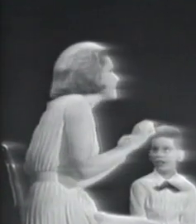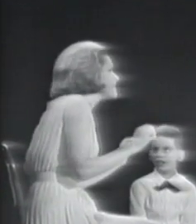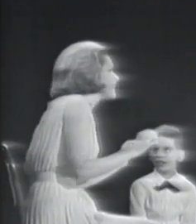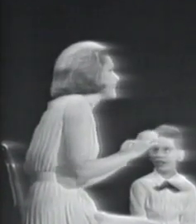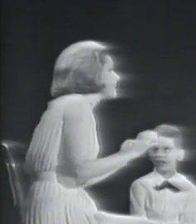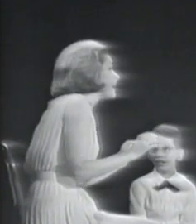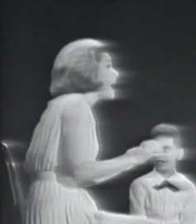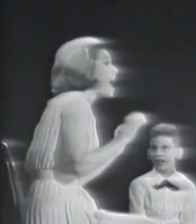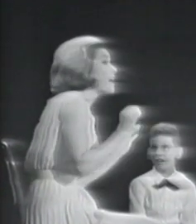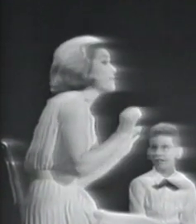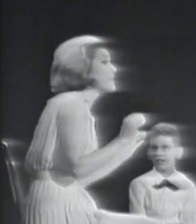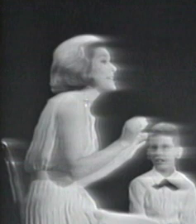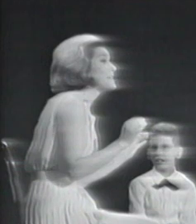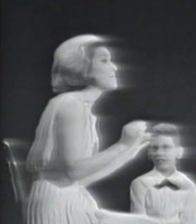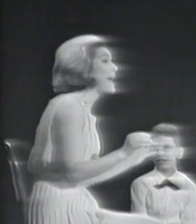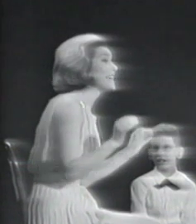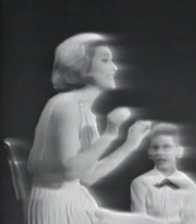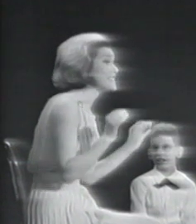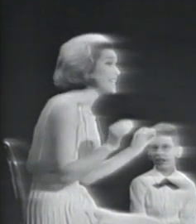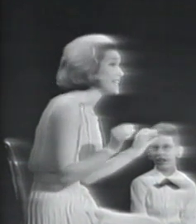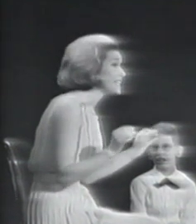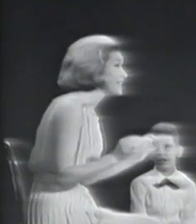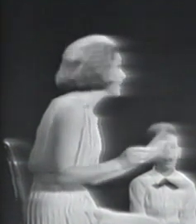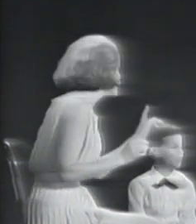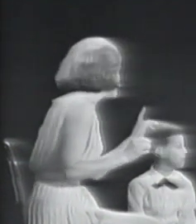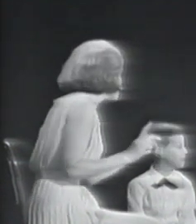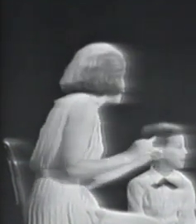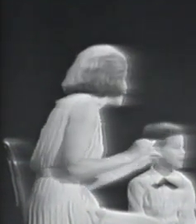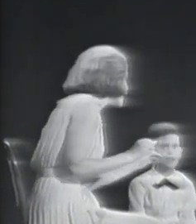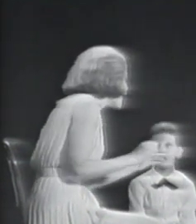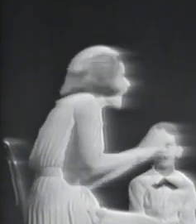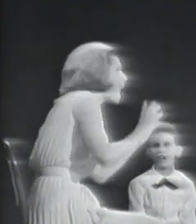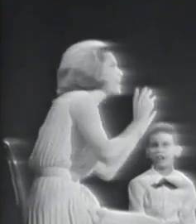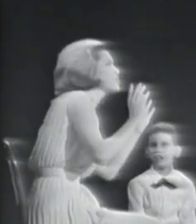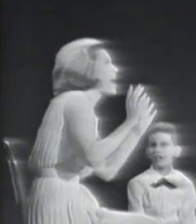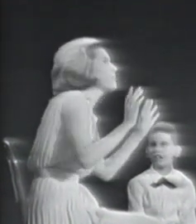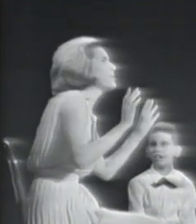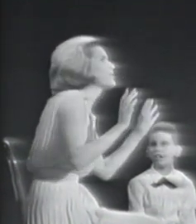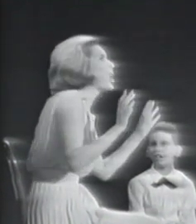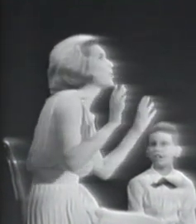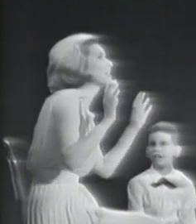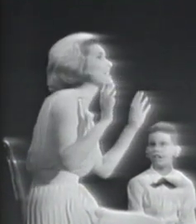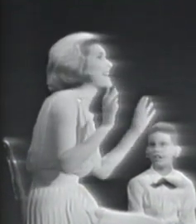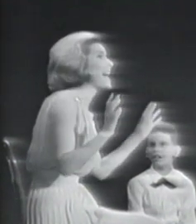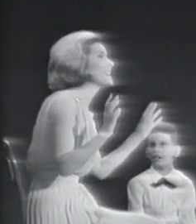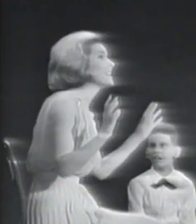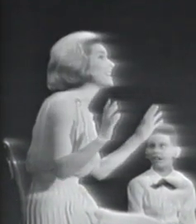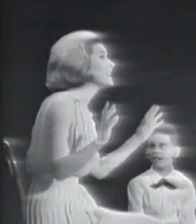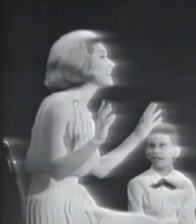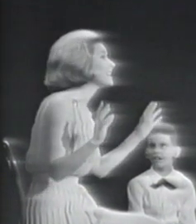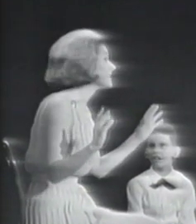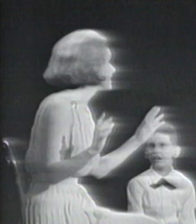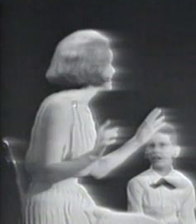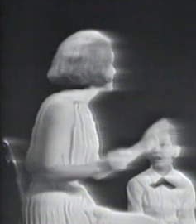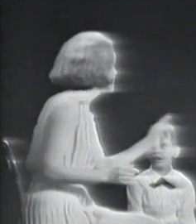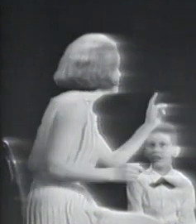A DEER, A FEMALE DEER RAY A DROP OF GOLDEN SUN